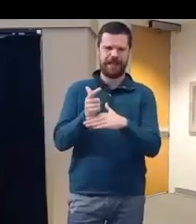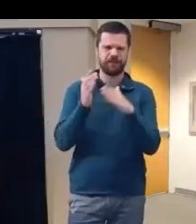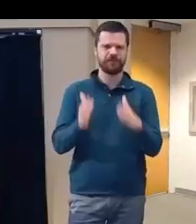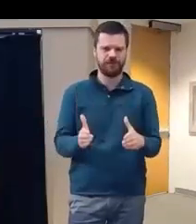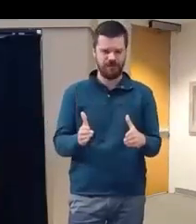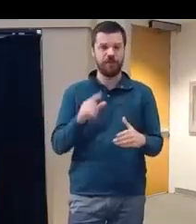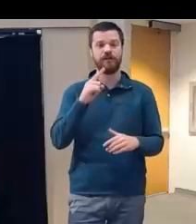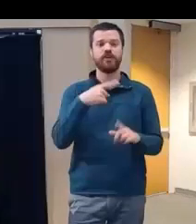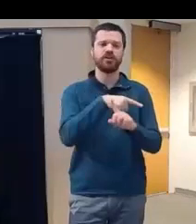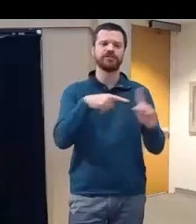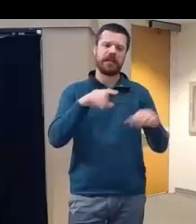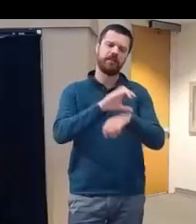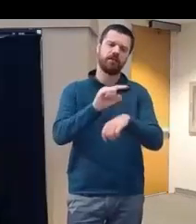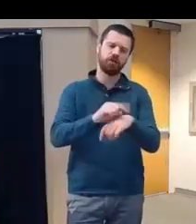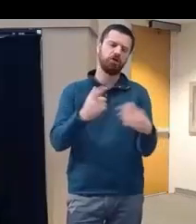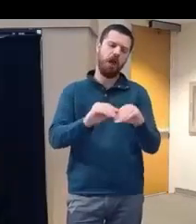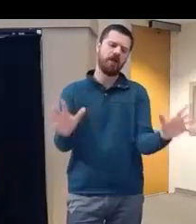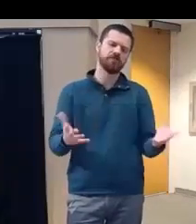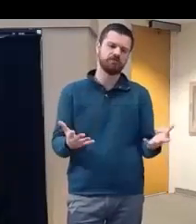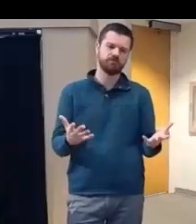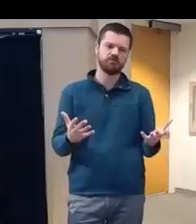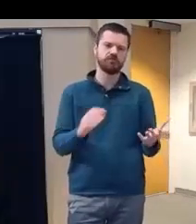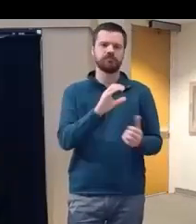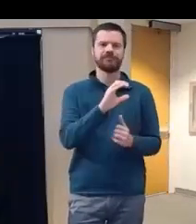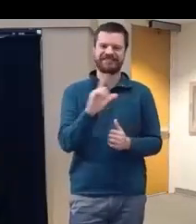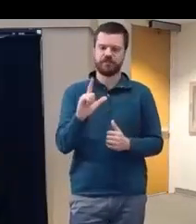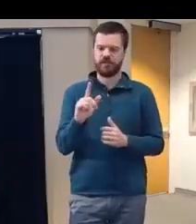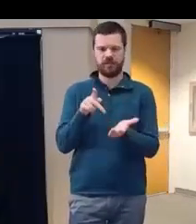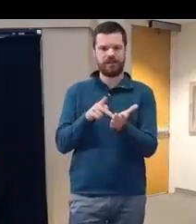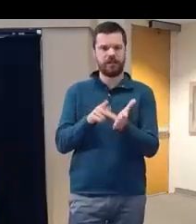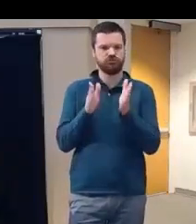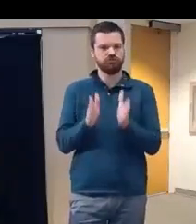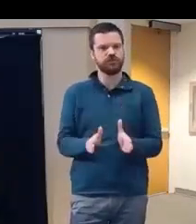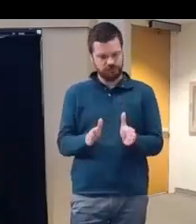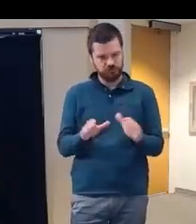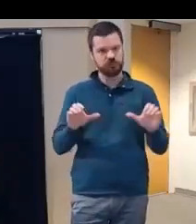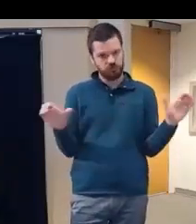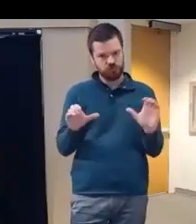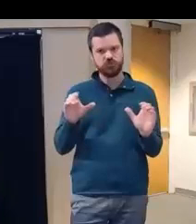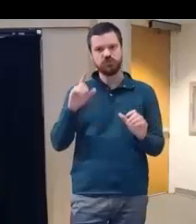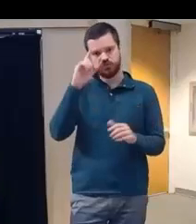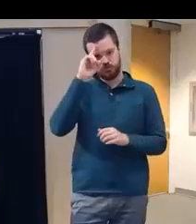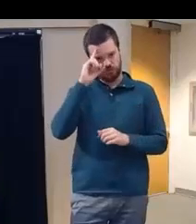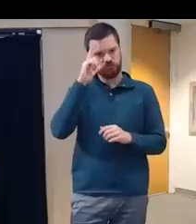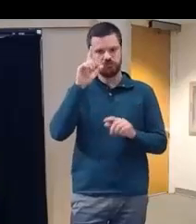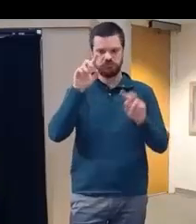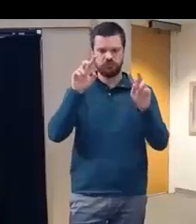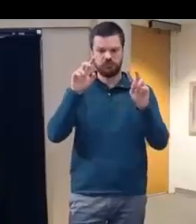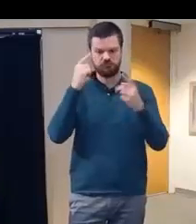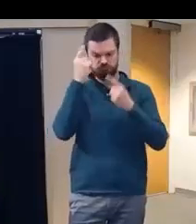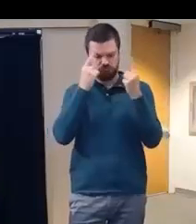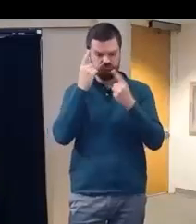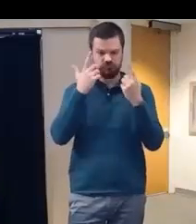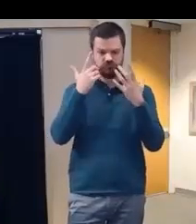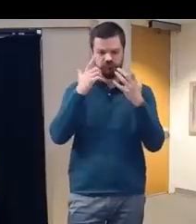half is pretty obvious uh CL psychiatrists do psychiatric consultative evaluations in medical